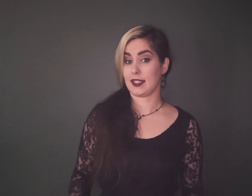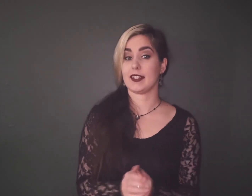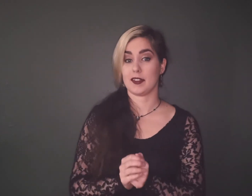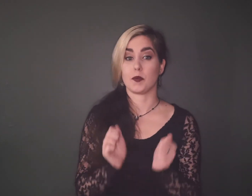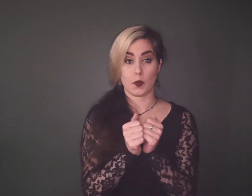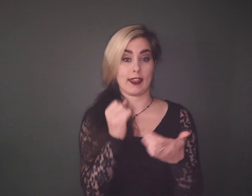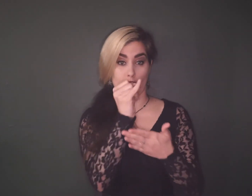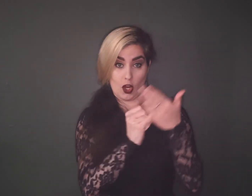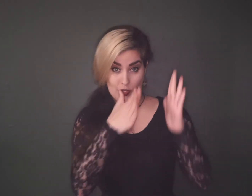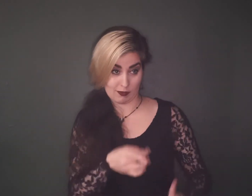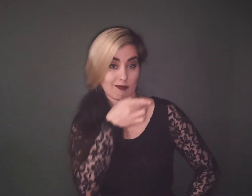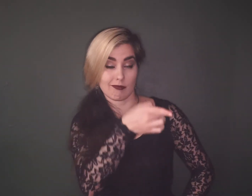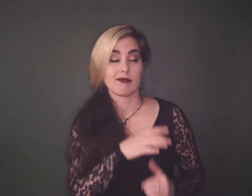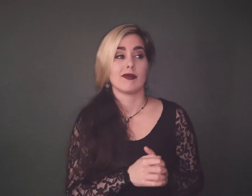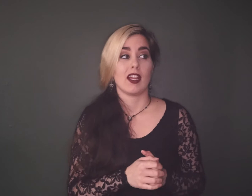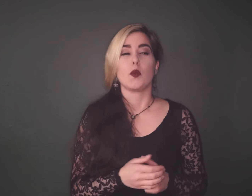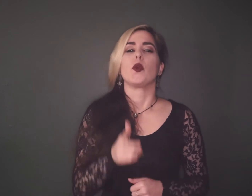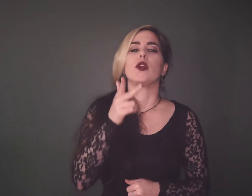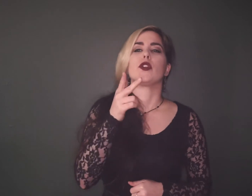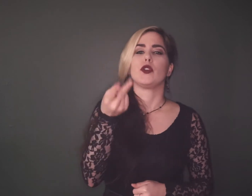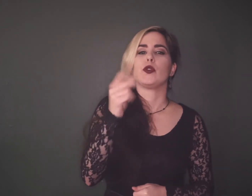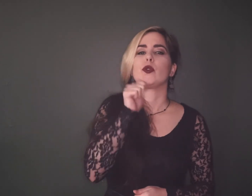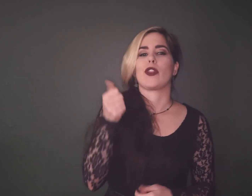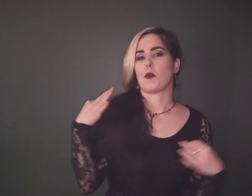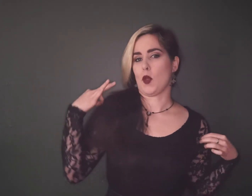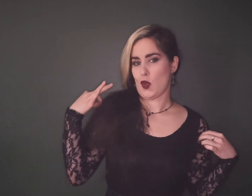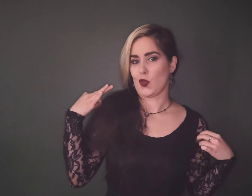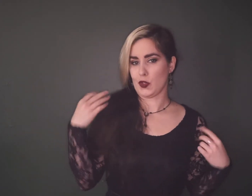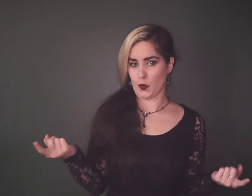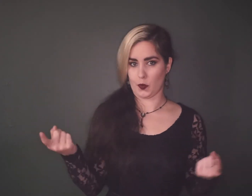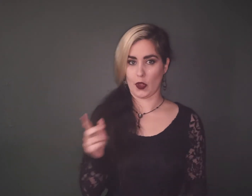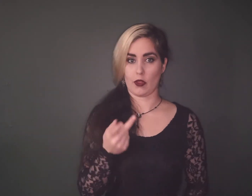I had my artist, there were two other models and all three of us were being painted by different artists.